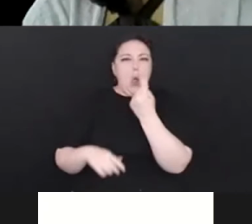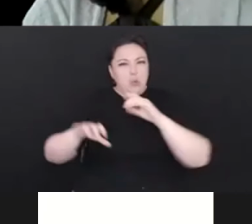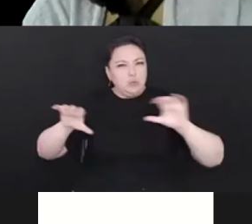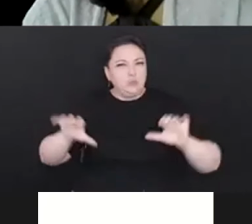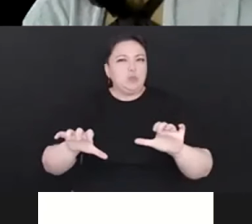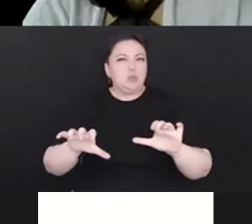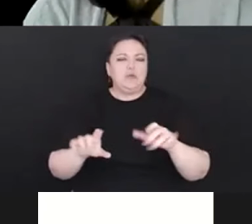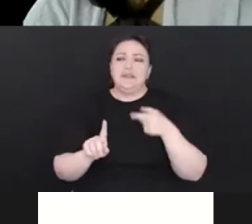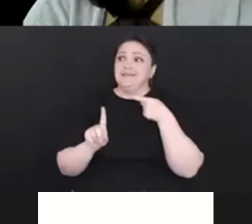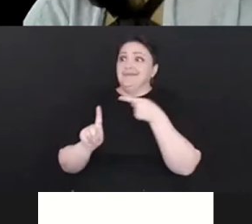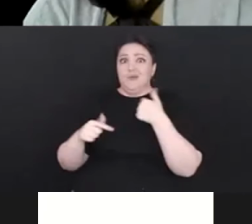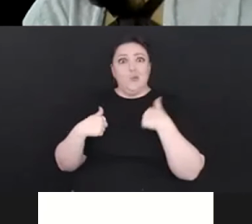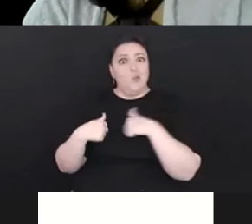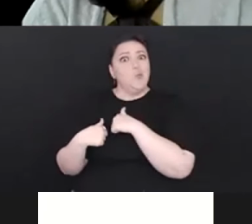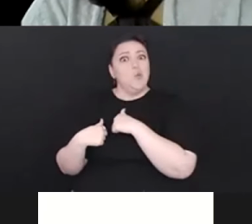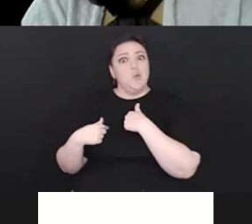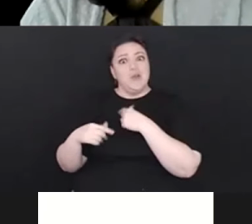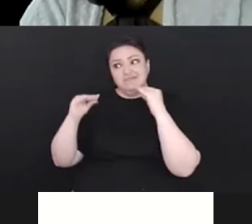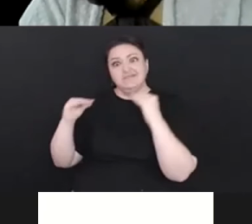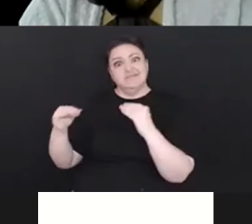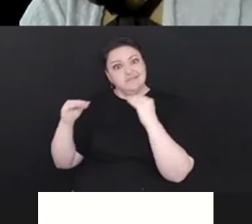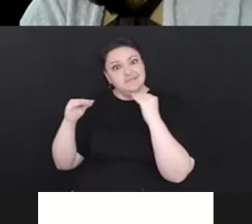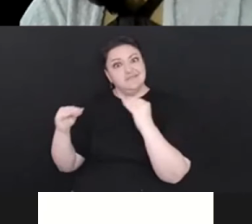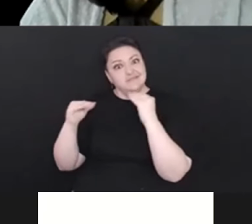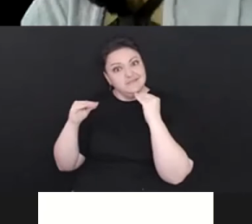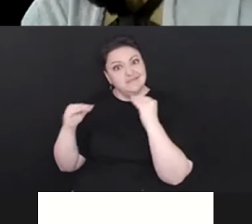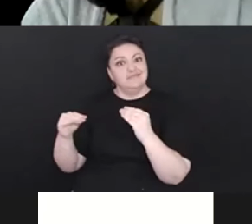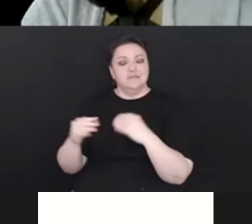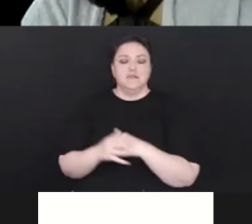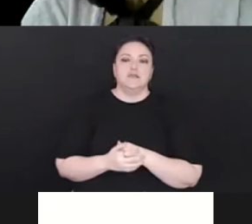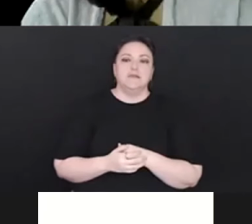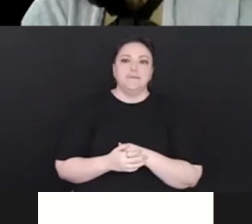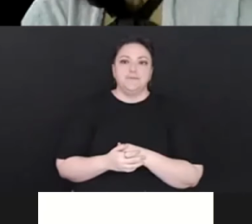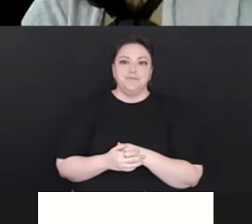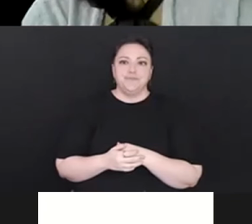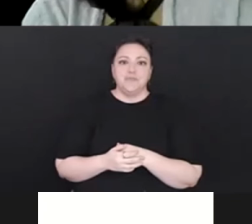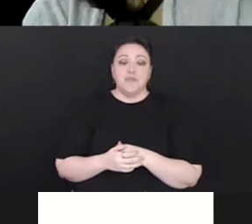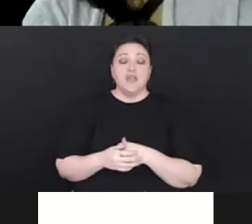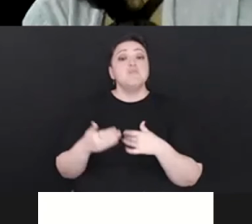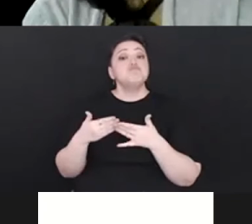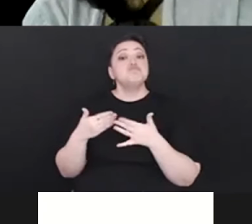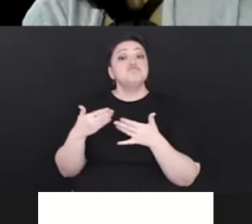we taught and that we talked about and, um, as I start getting older and getting, um,